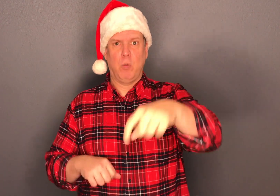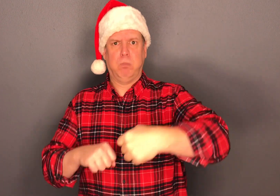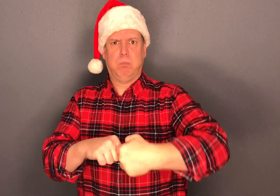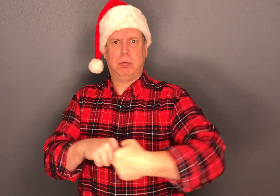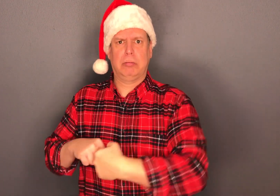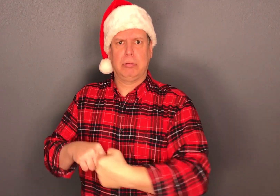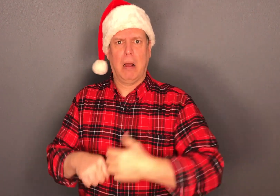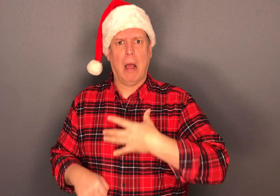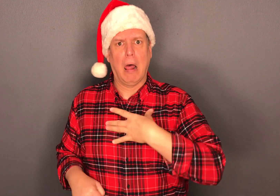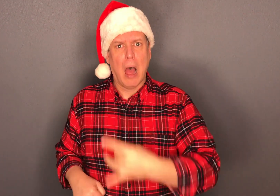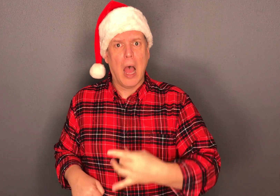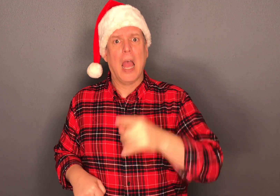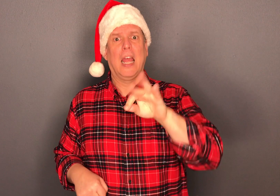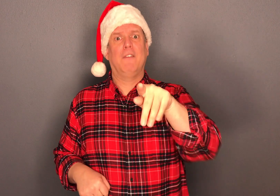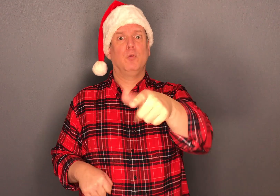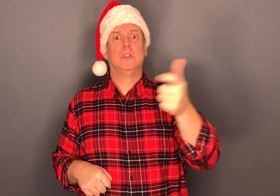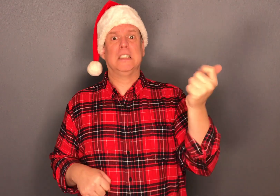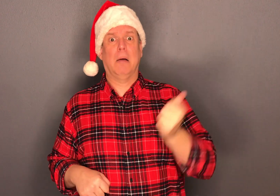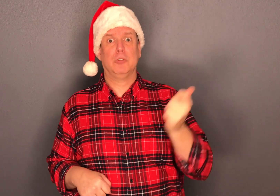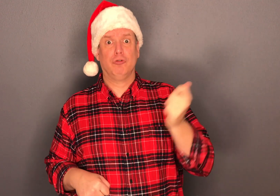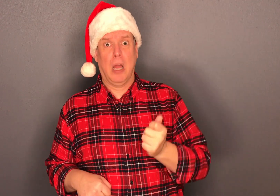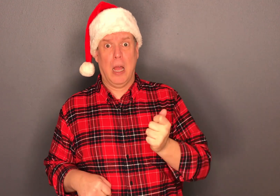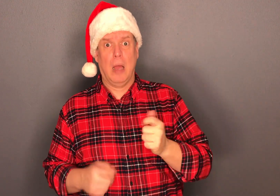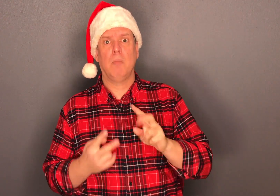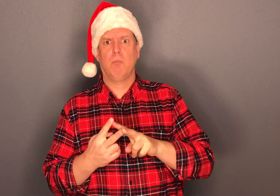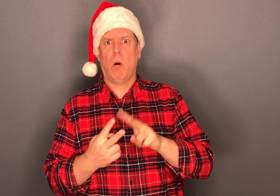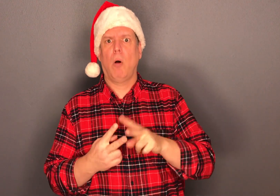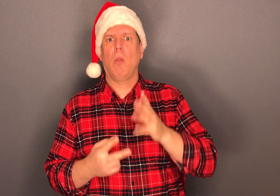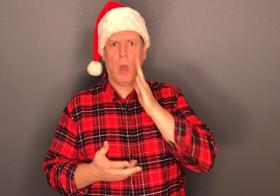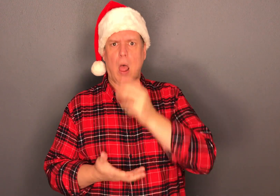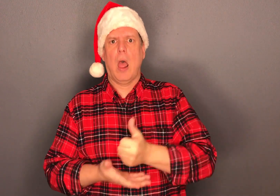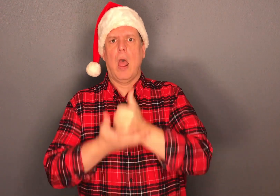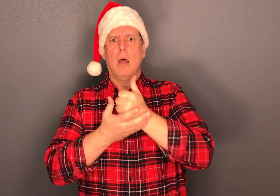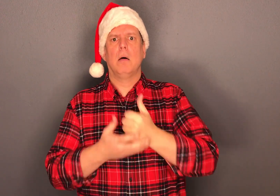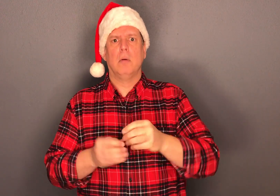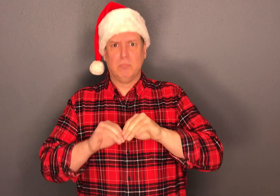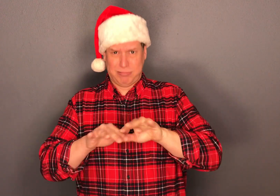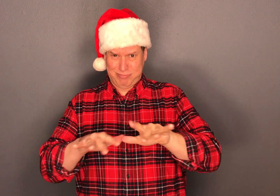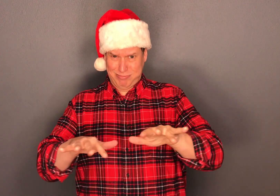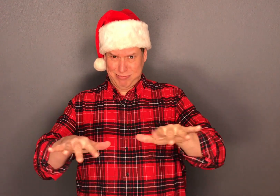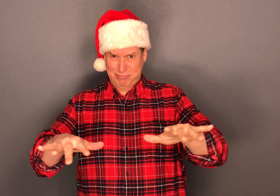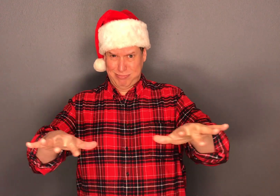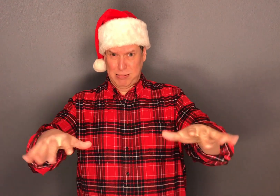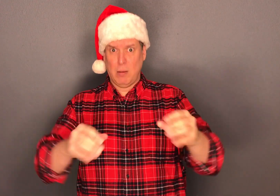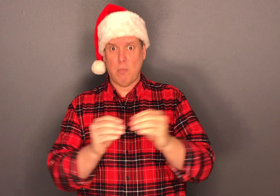video when you push like and if you subscribe that helps to more people see